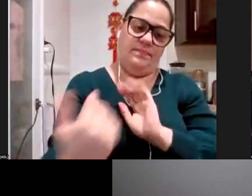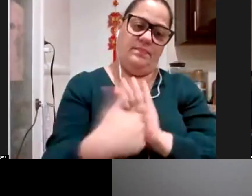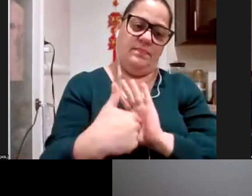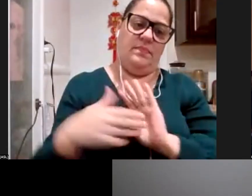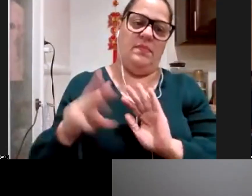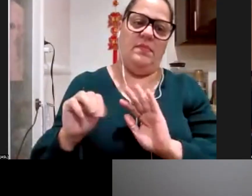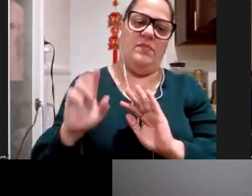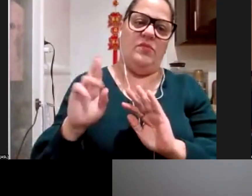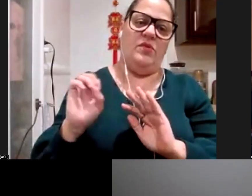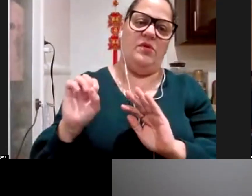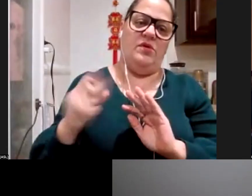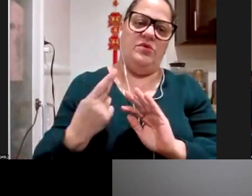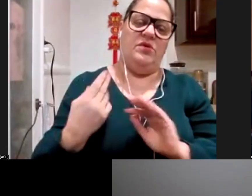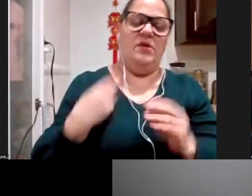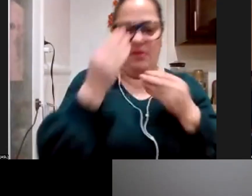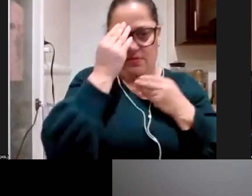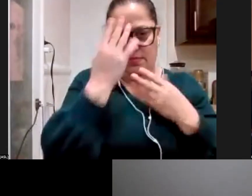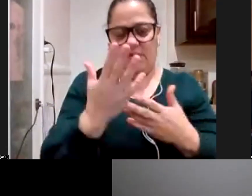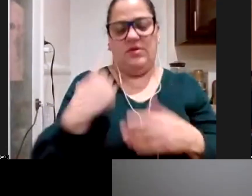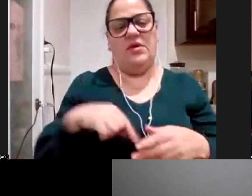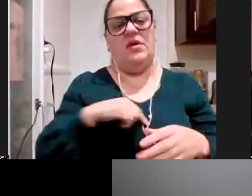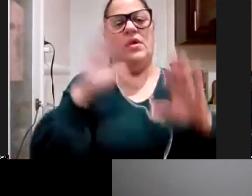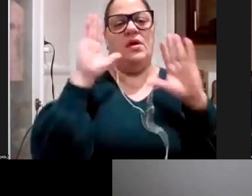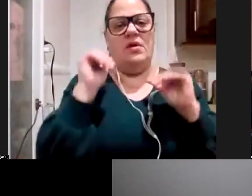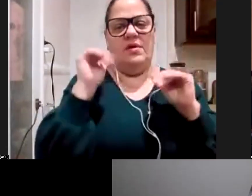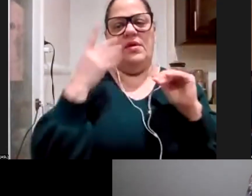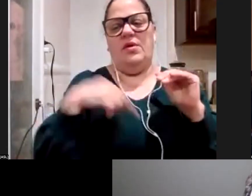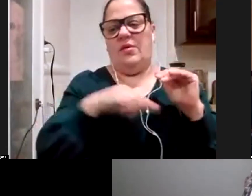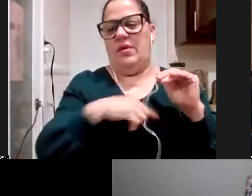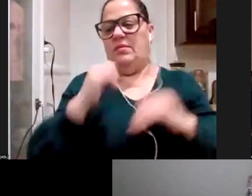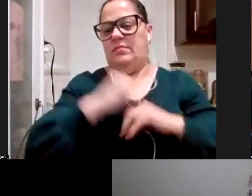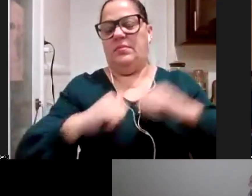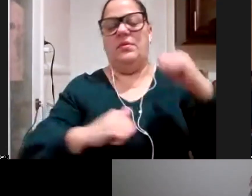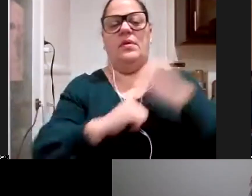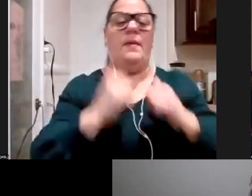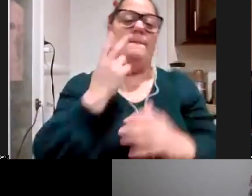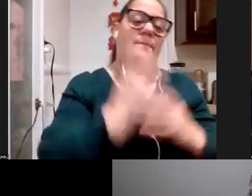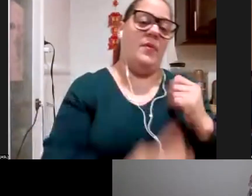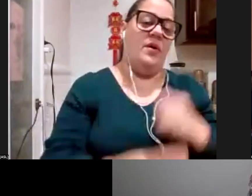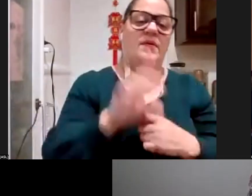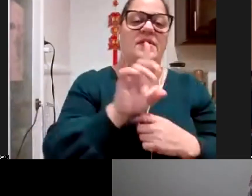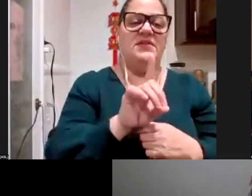We'll be getting that information out. And then hopefully as we build up both the DHACC website